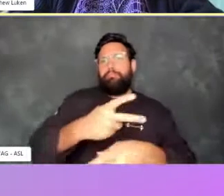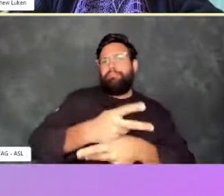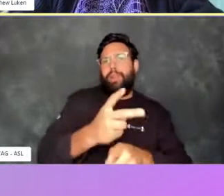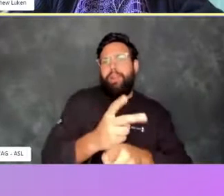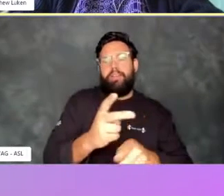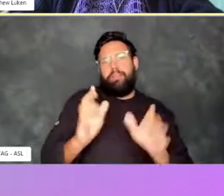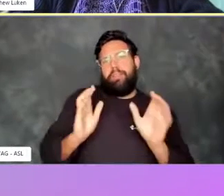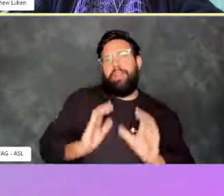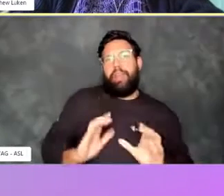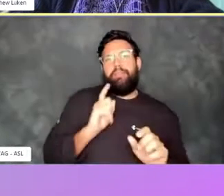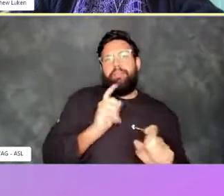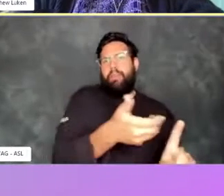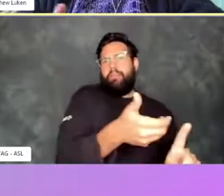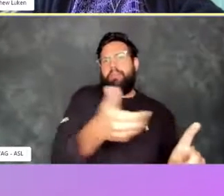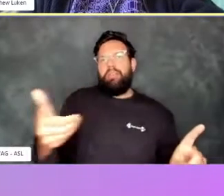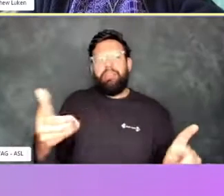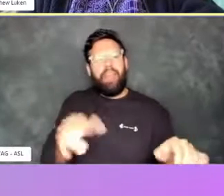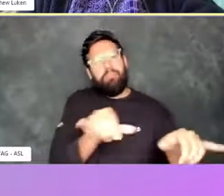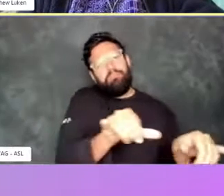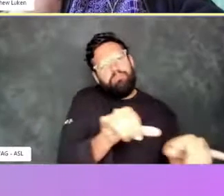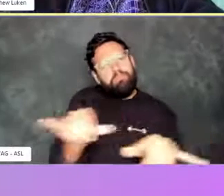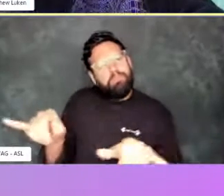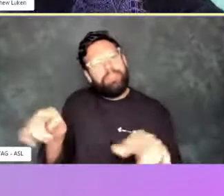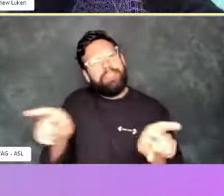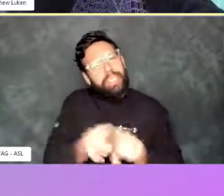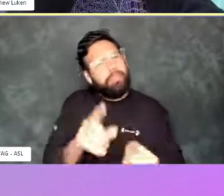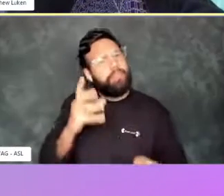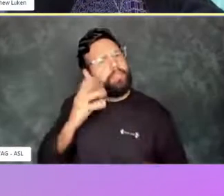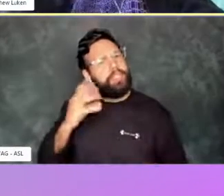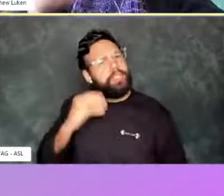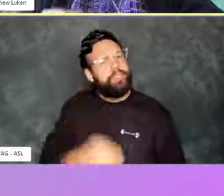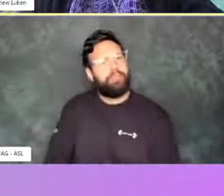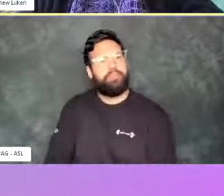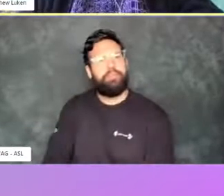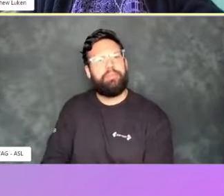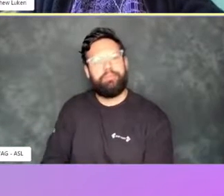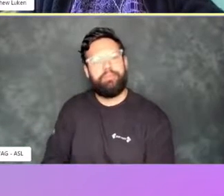same models and the same processes repeatability now